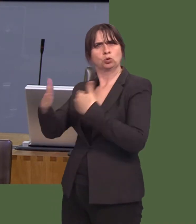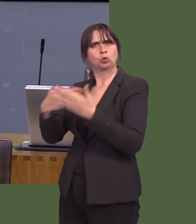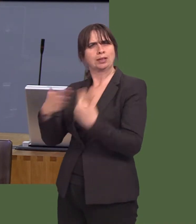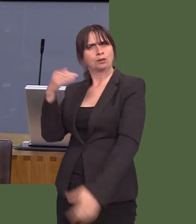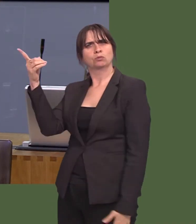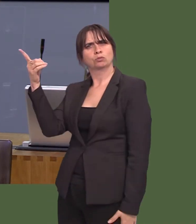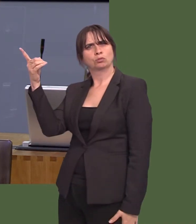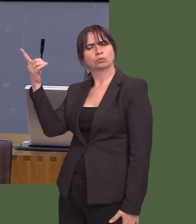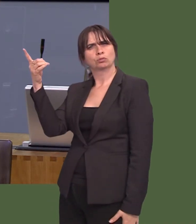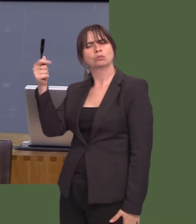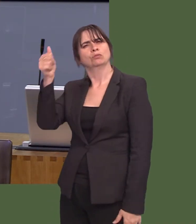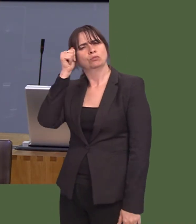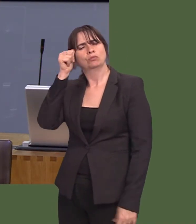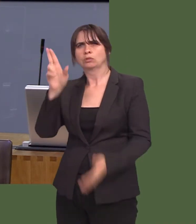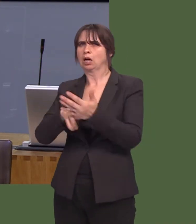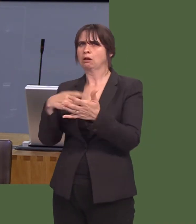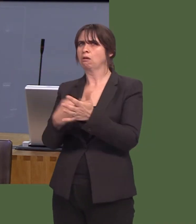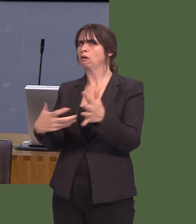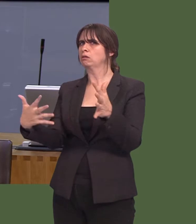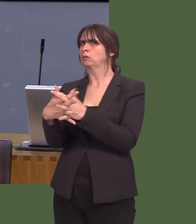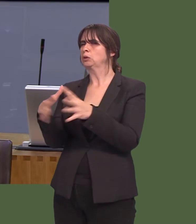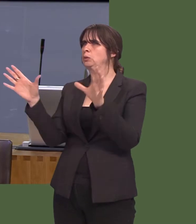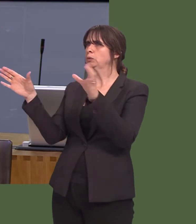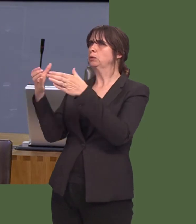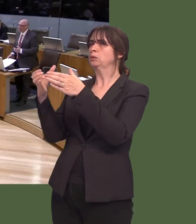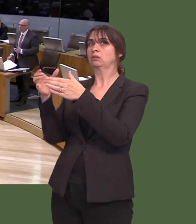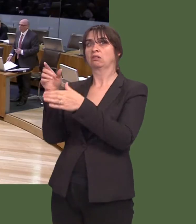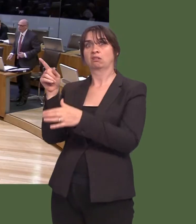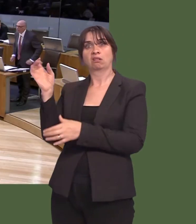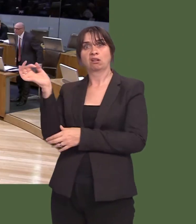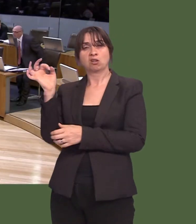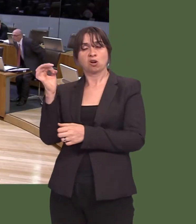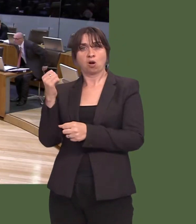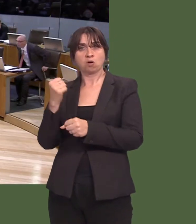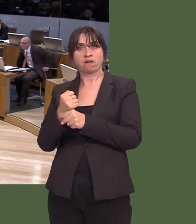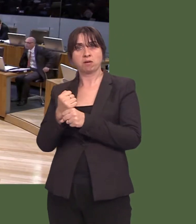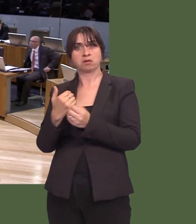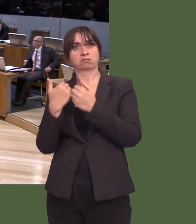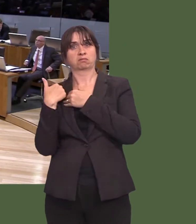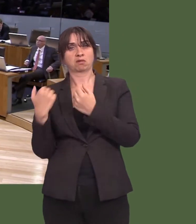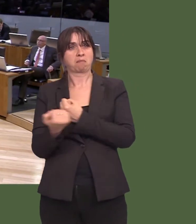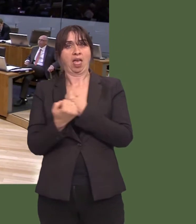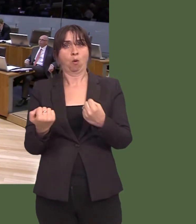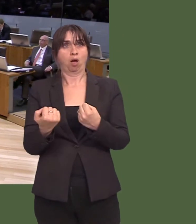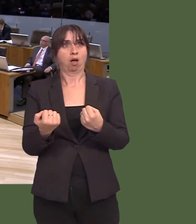Because I understand that NRW has no statutory powers at all in order to tackle this particular plant.